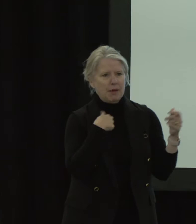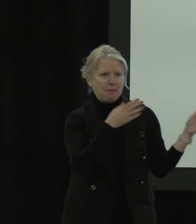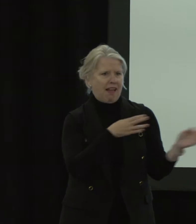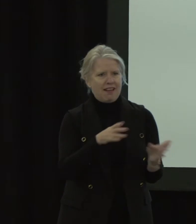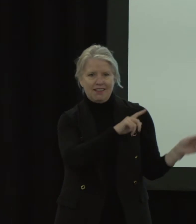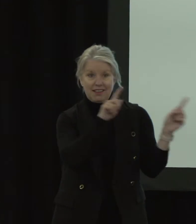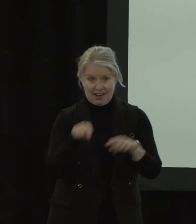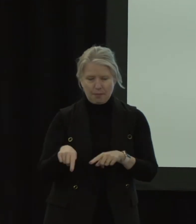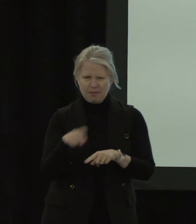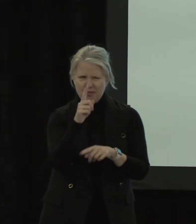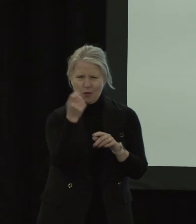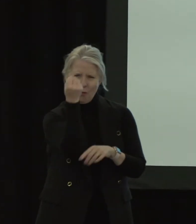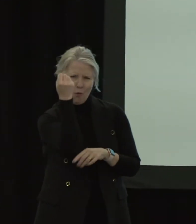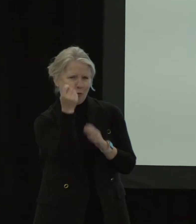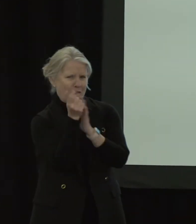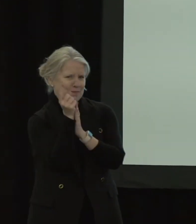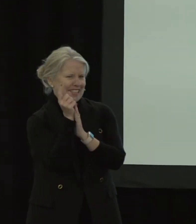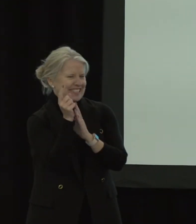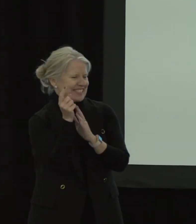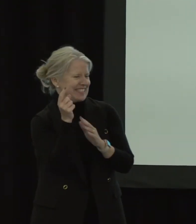there in a minute, keep you in suspense for a bit.